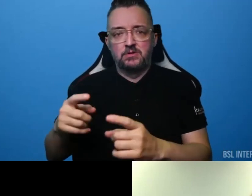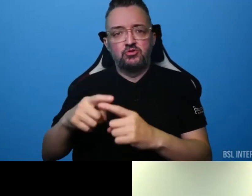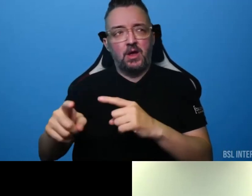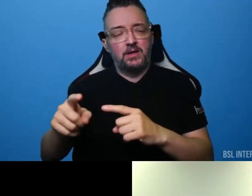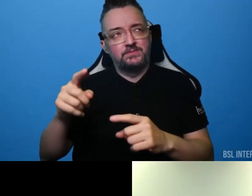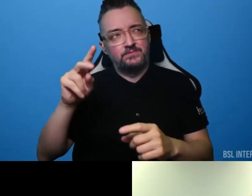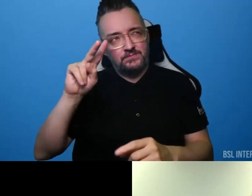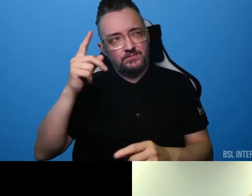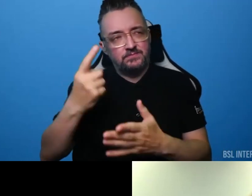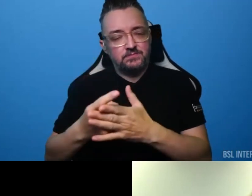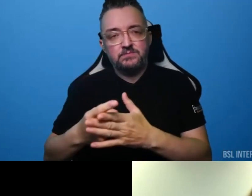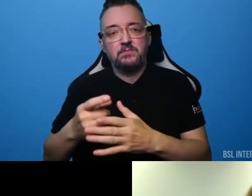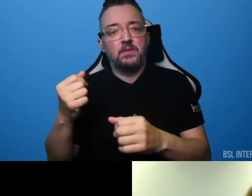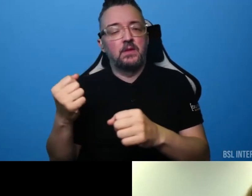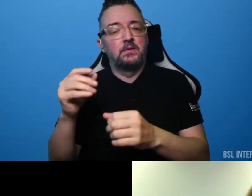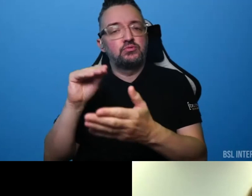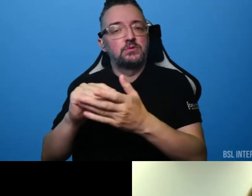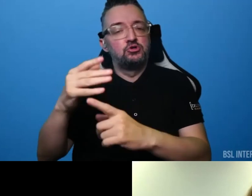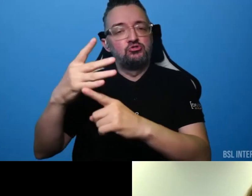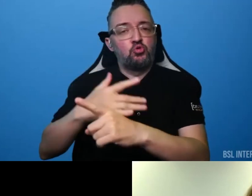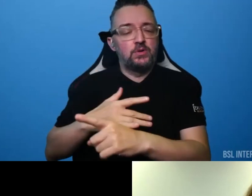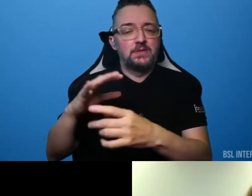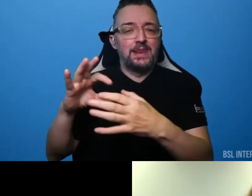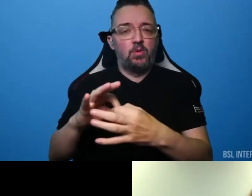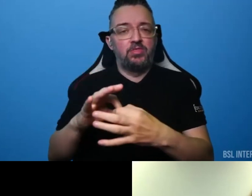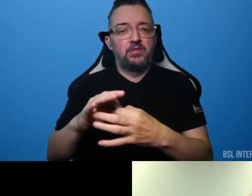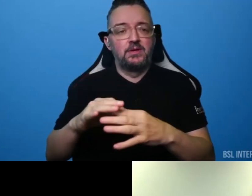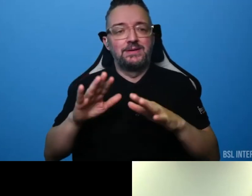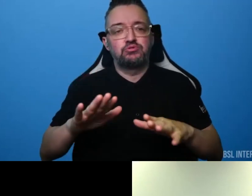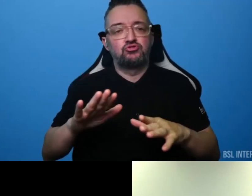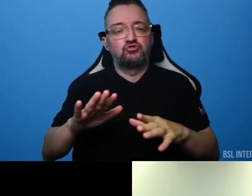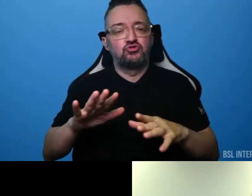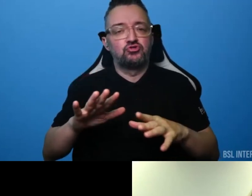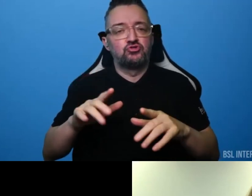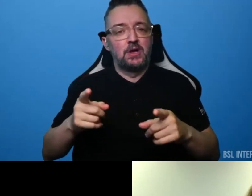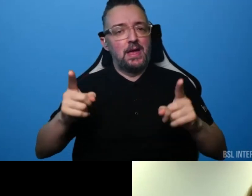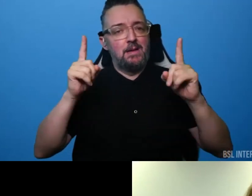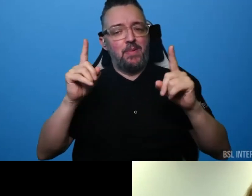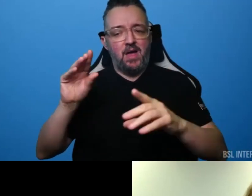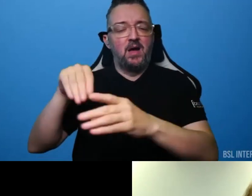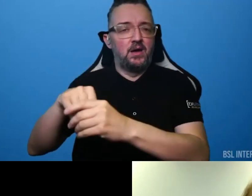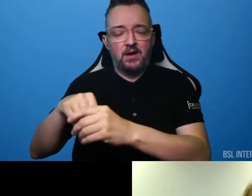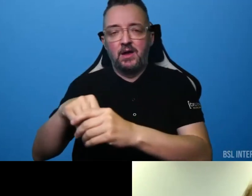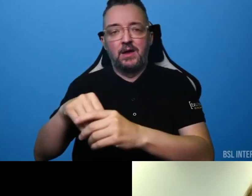and trying to put stories of empire and slavery much more at the forefront of our interpretation.